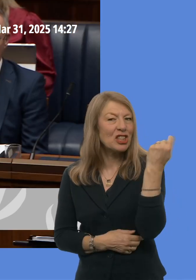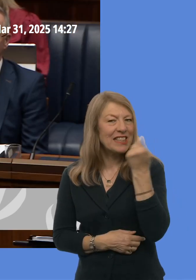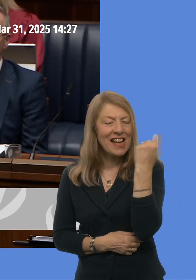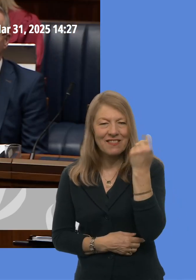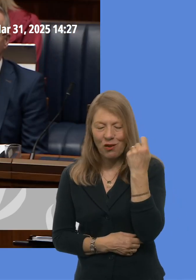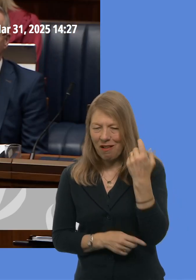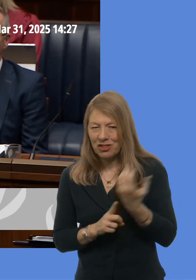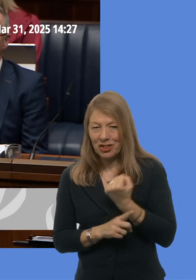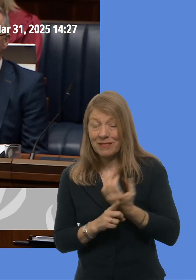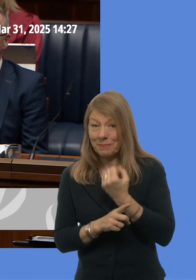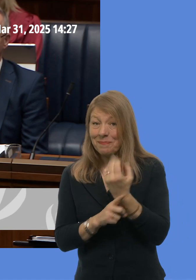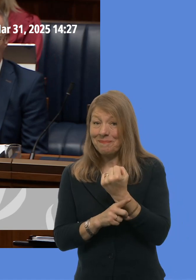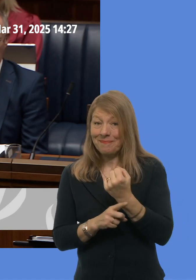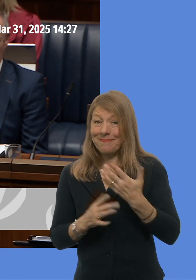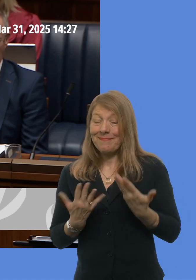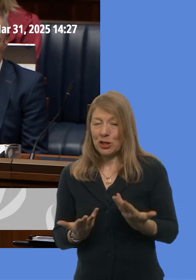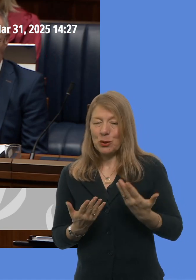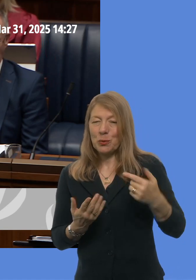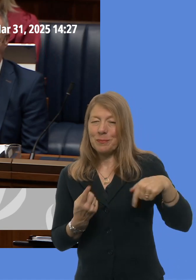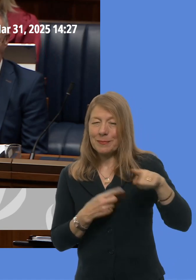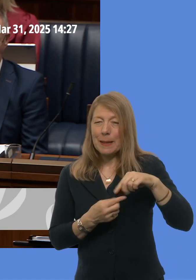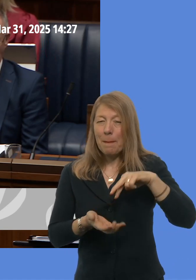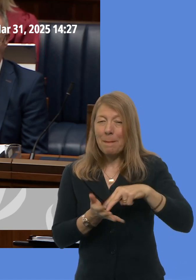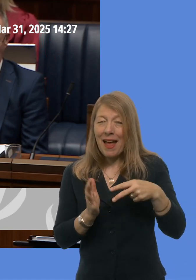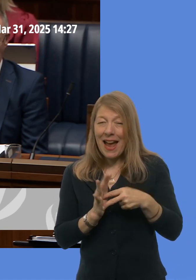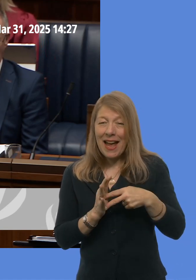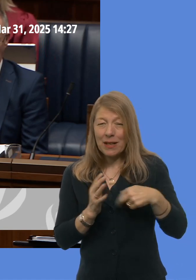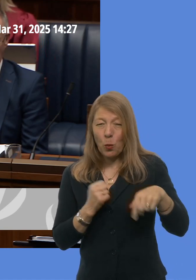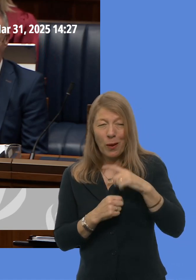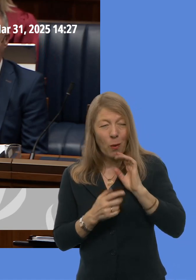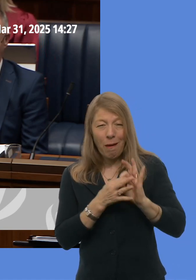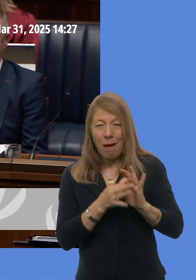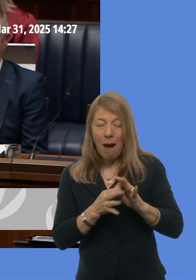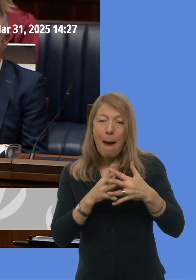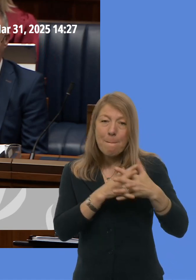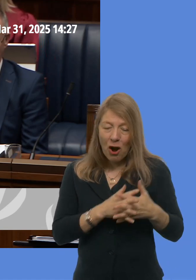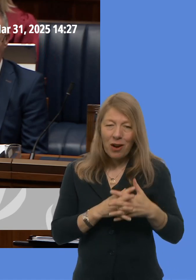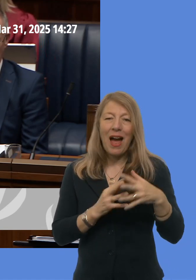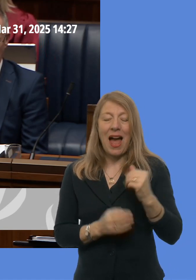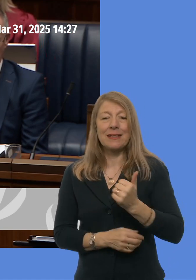for engagement across the US and Canada. The plan will also take into account the programme for government, the emerging priorities of the